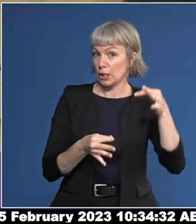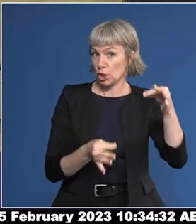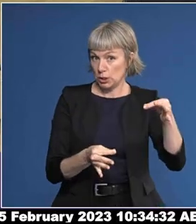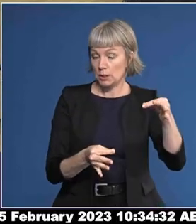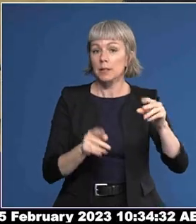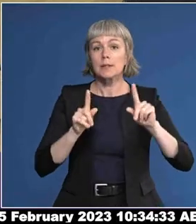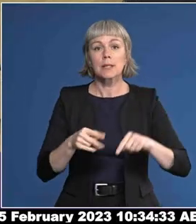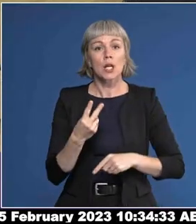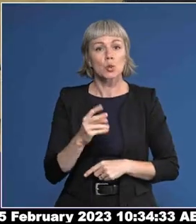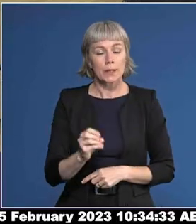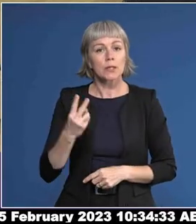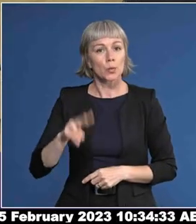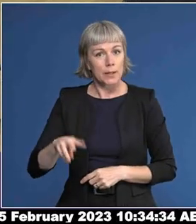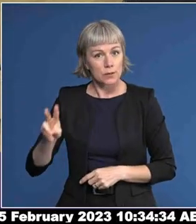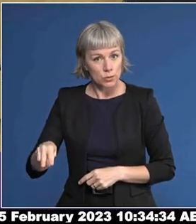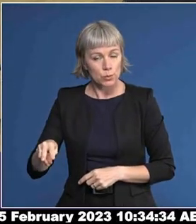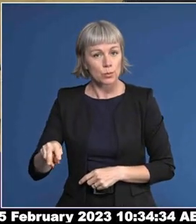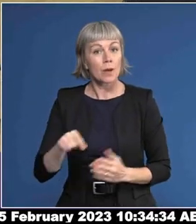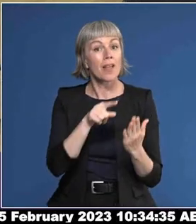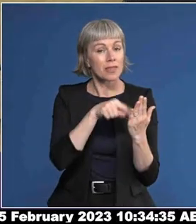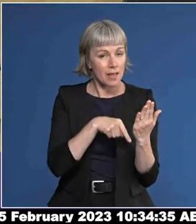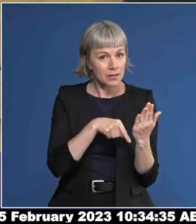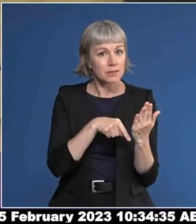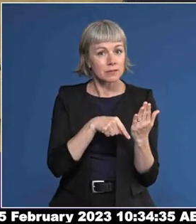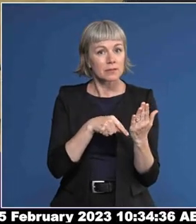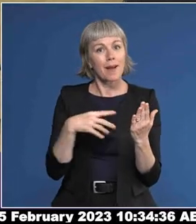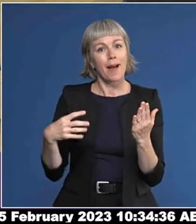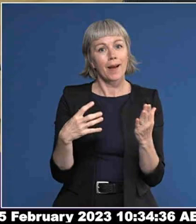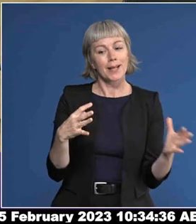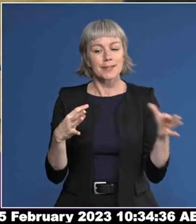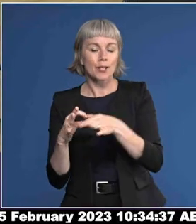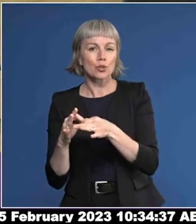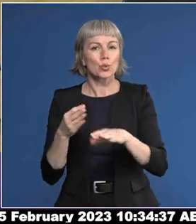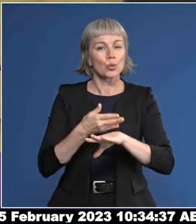And that's supported by a new learning and development policy and a new learning and